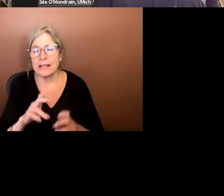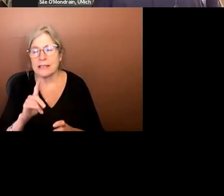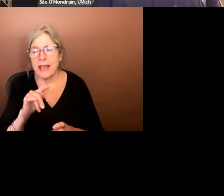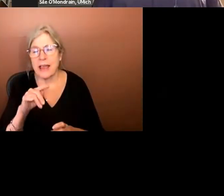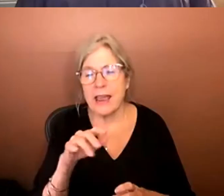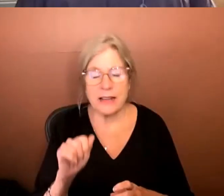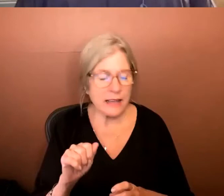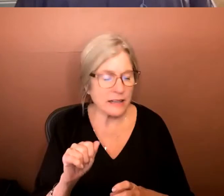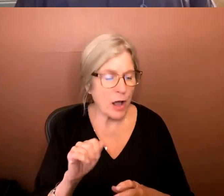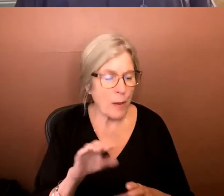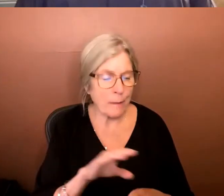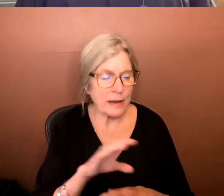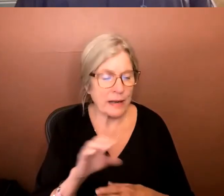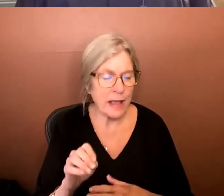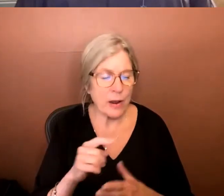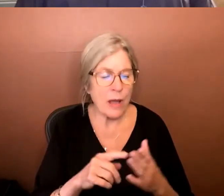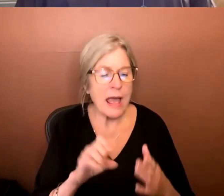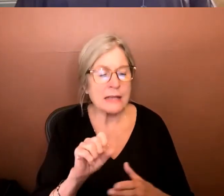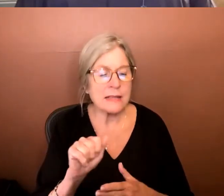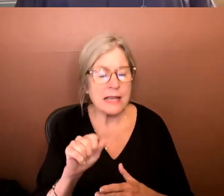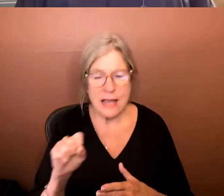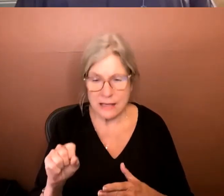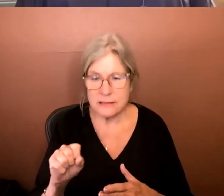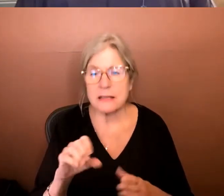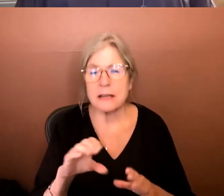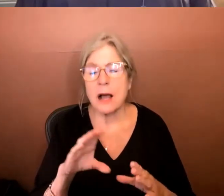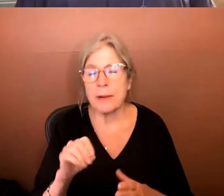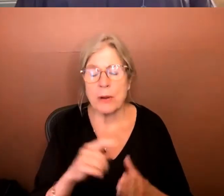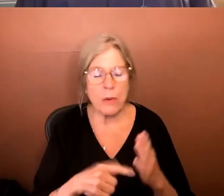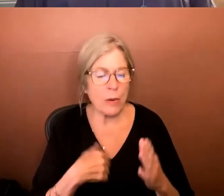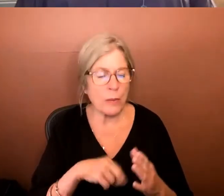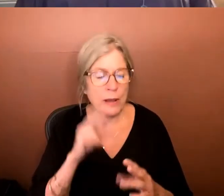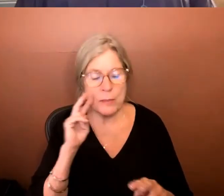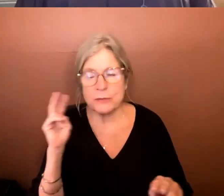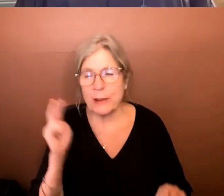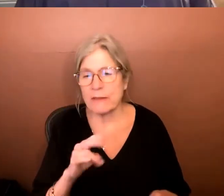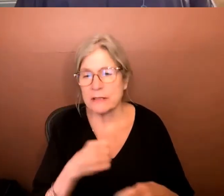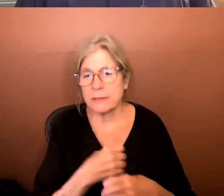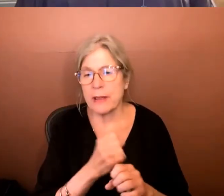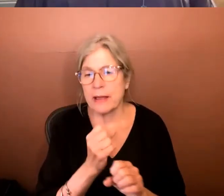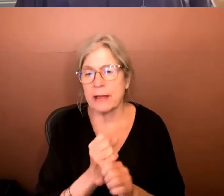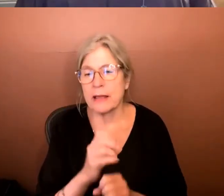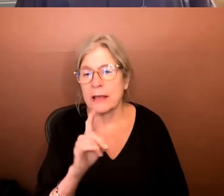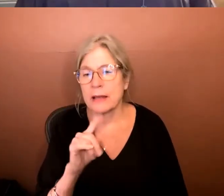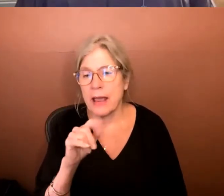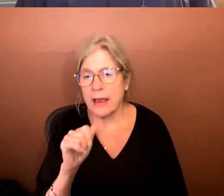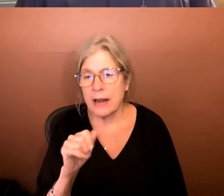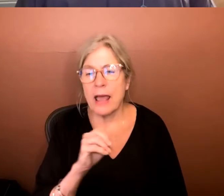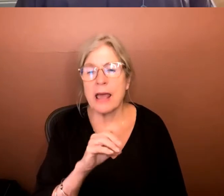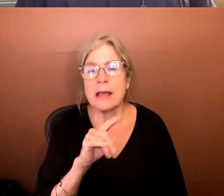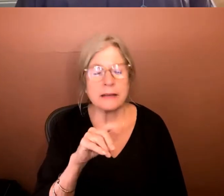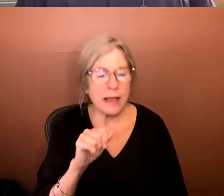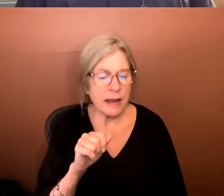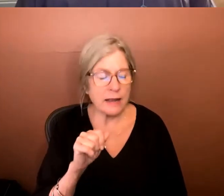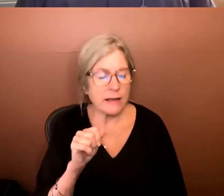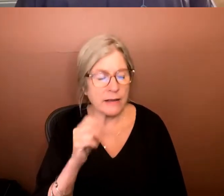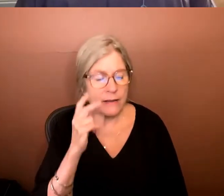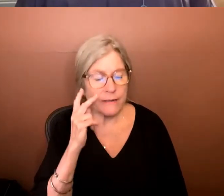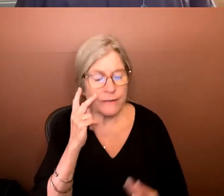. What we focus on from an accessibility perspective is making data and data visualization accessible everyone.